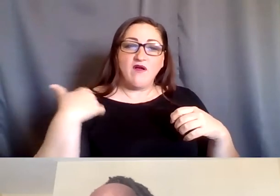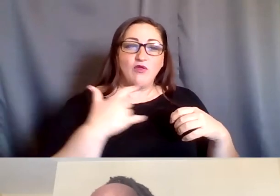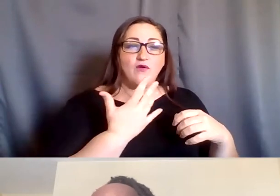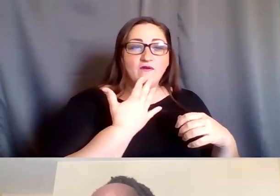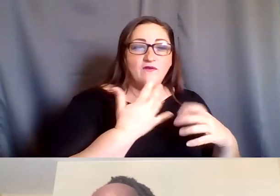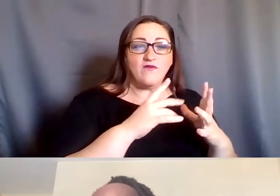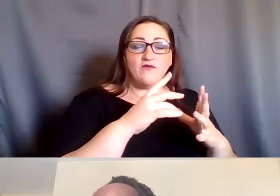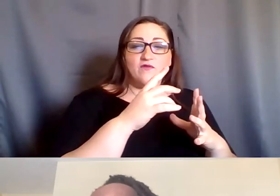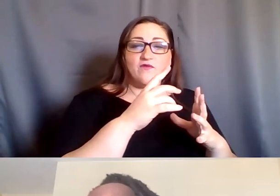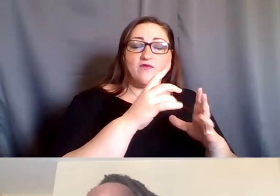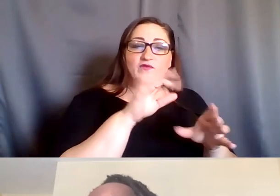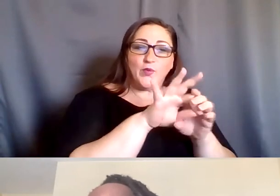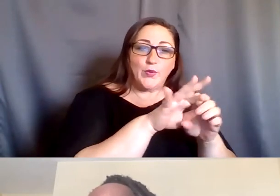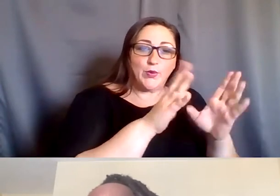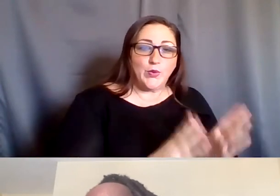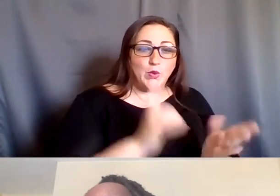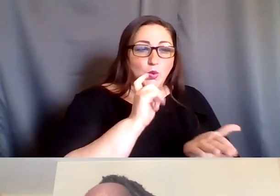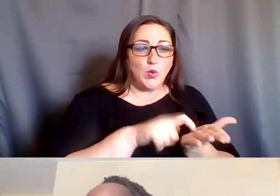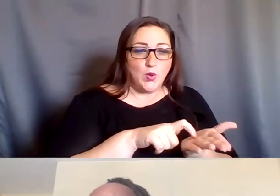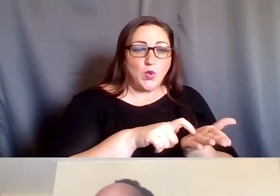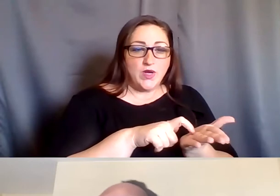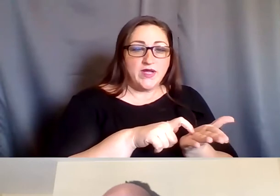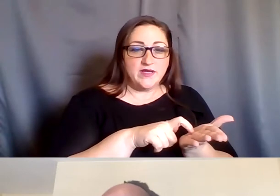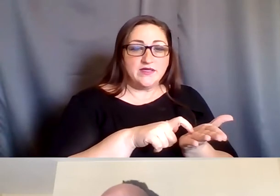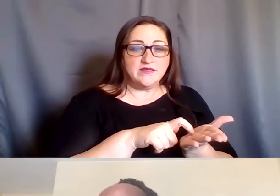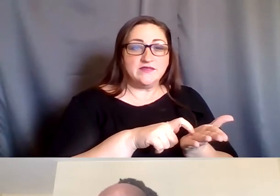in predominantly Black and brown neighborhoods because they were inaccessible.